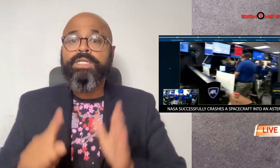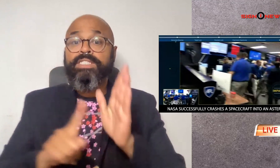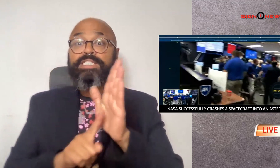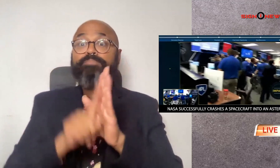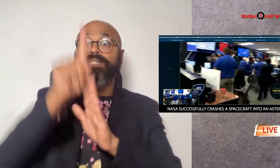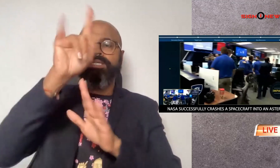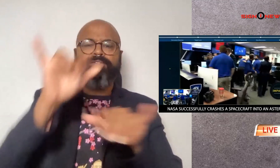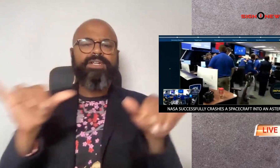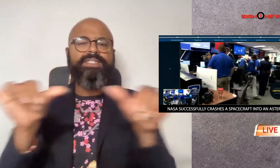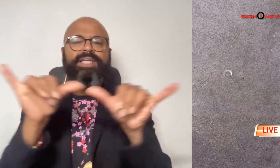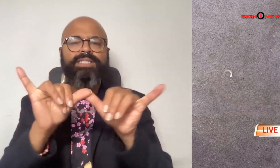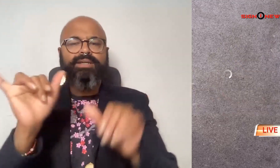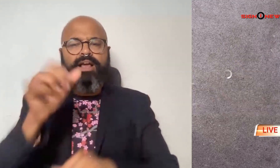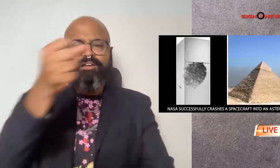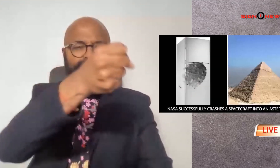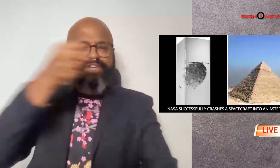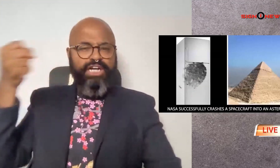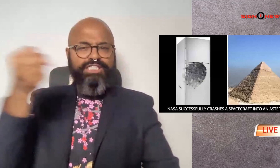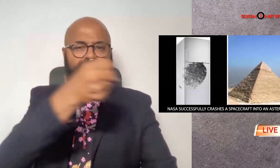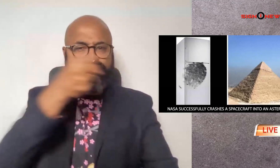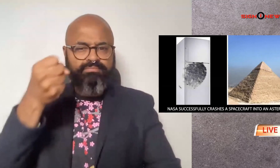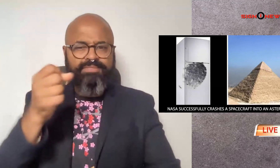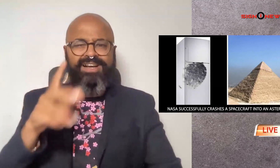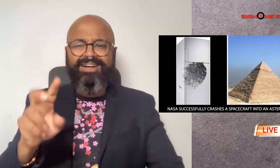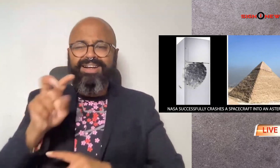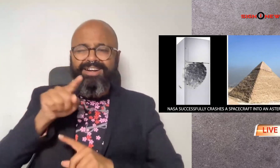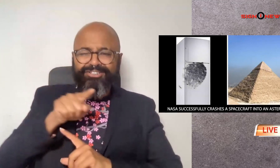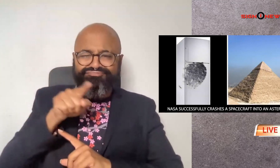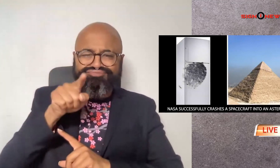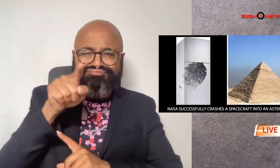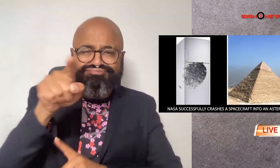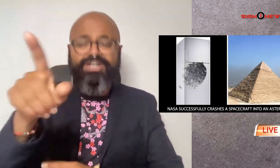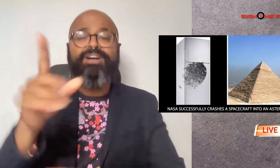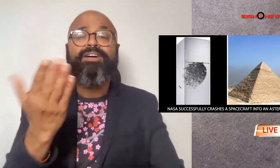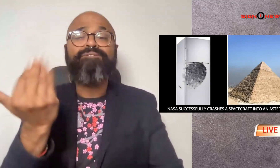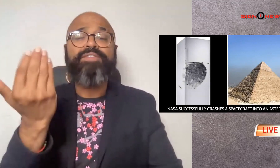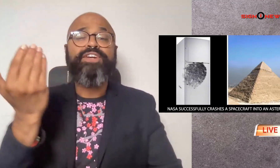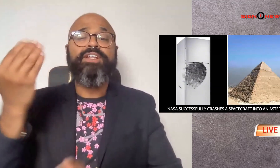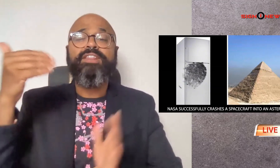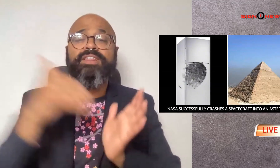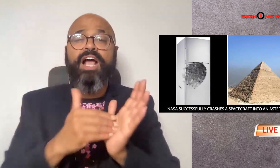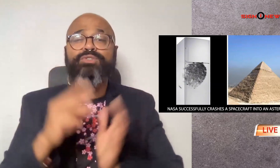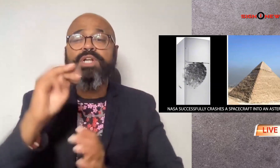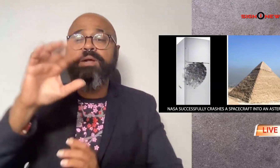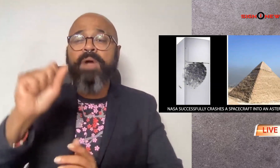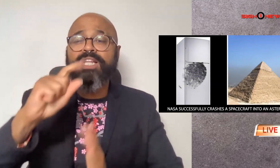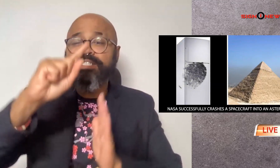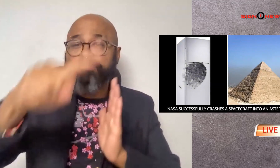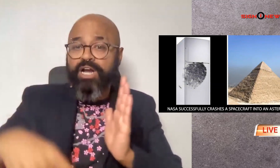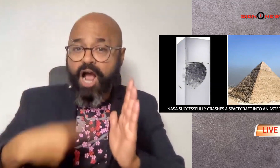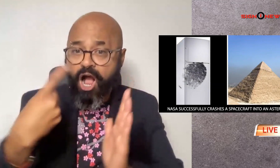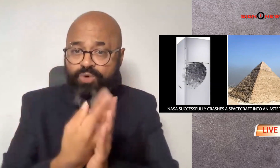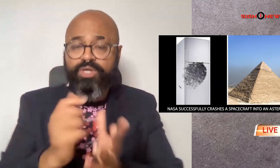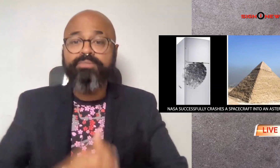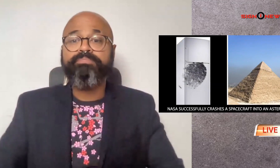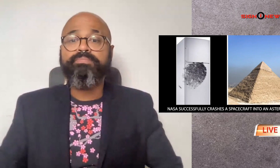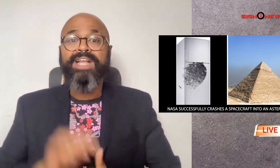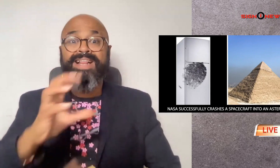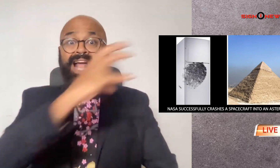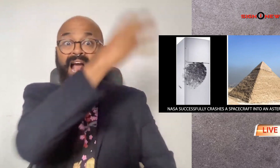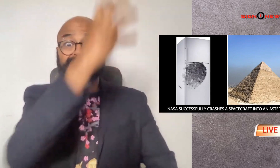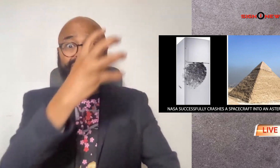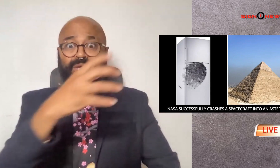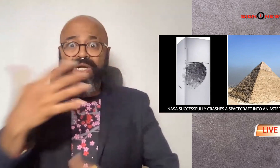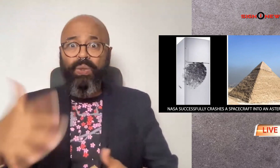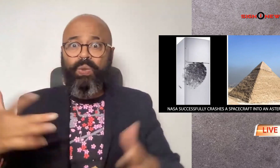spacecraft was the size of a refrigerator traveling at 15,000 mph the asteroid was as